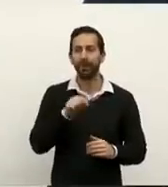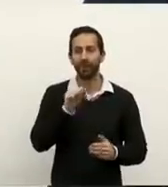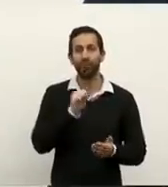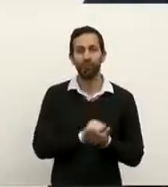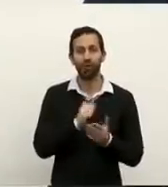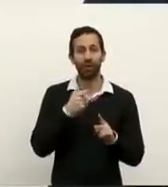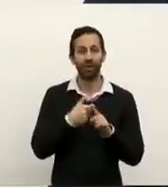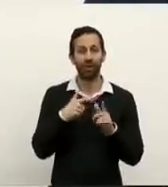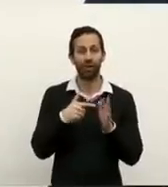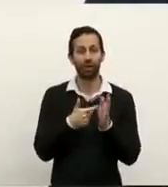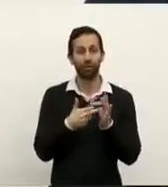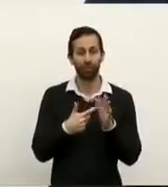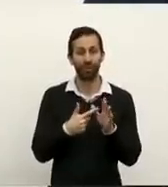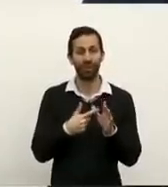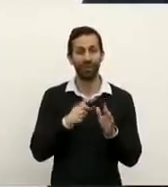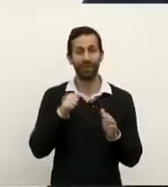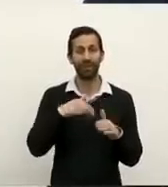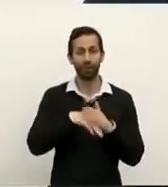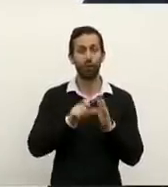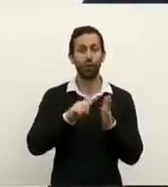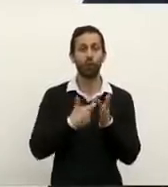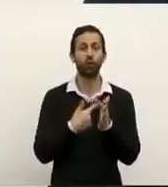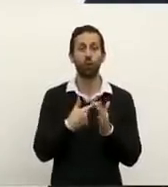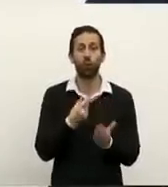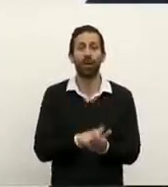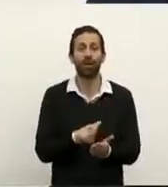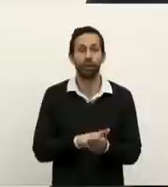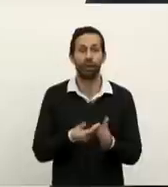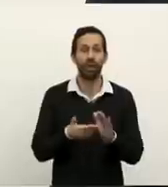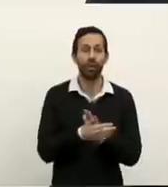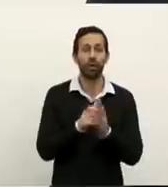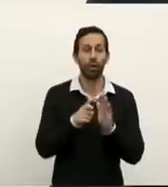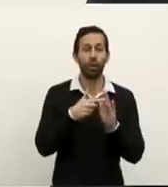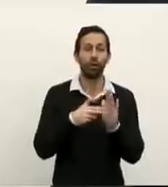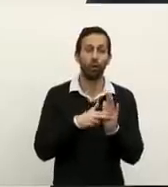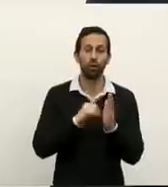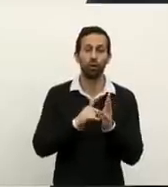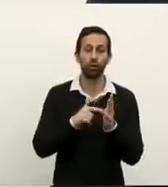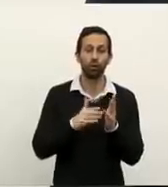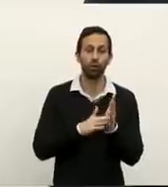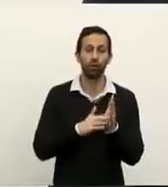it is in the core budget, under the consumables budget three.